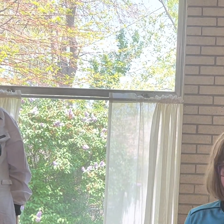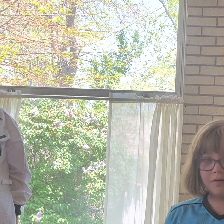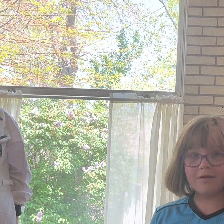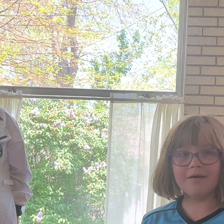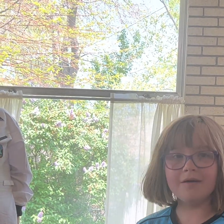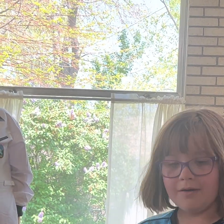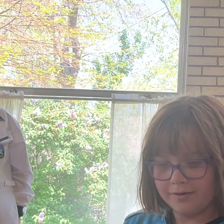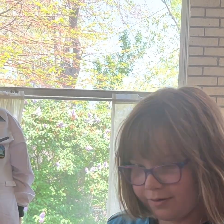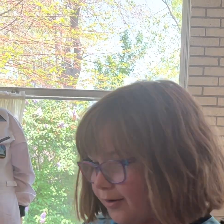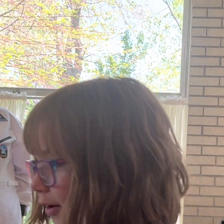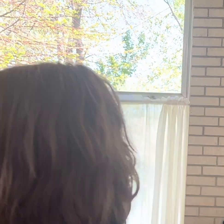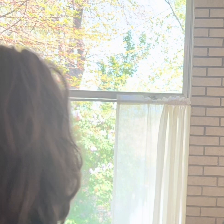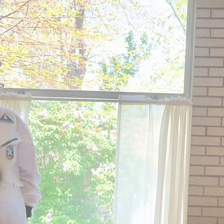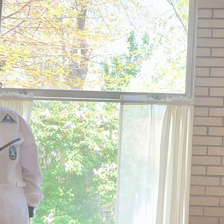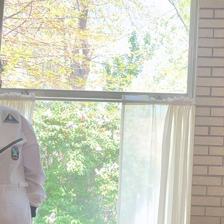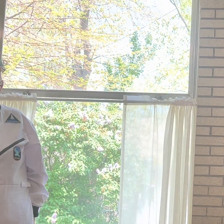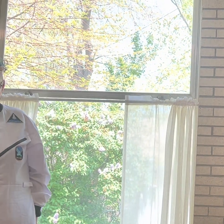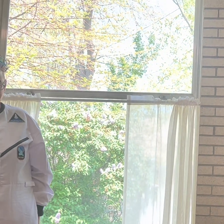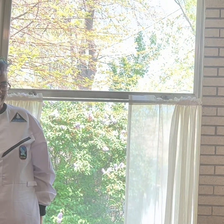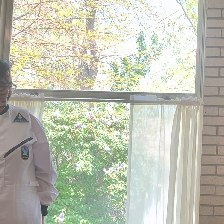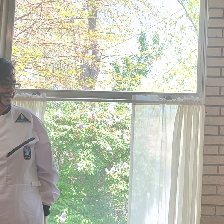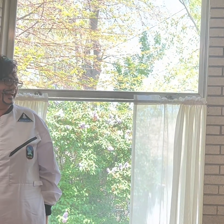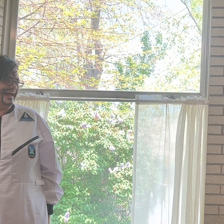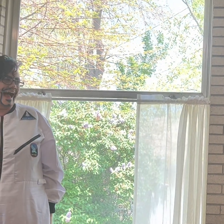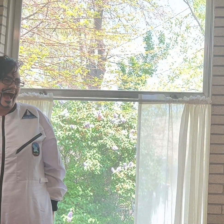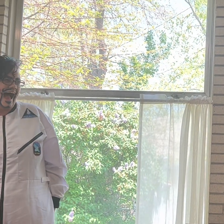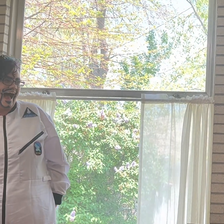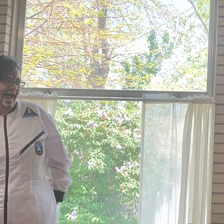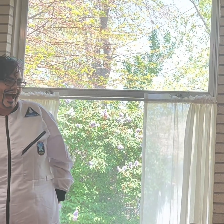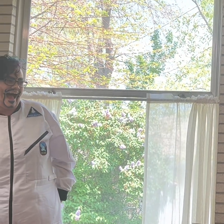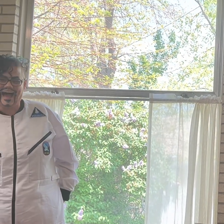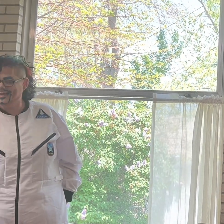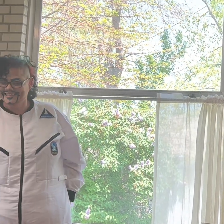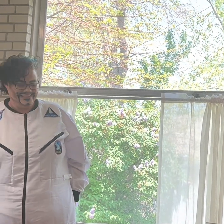after the song. So. Child: Oooh! Science!